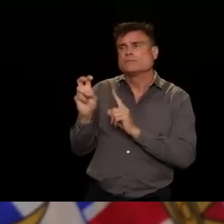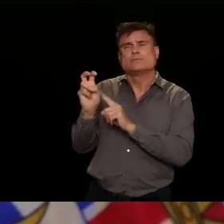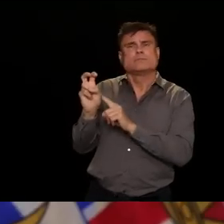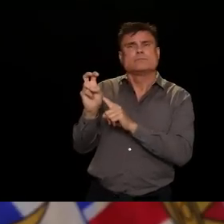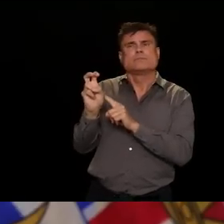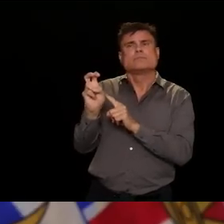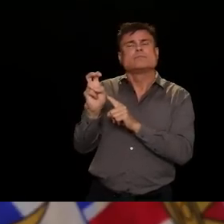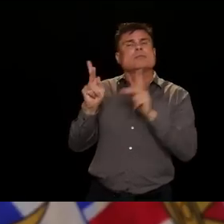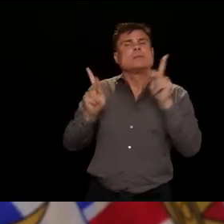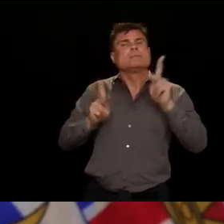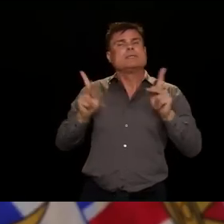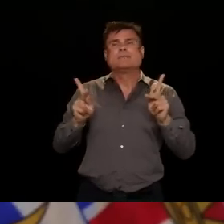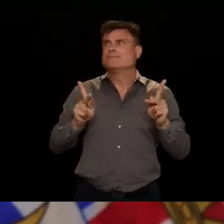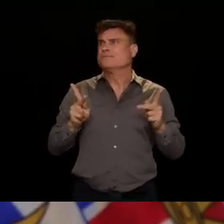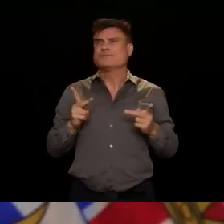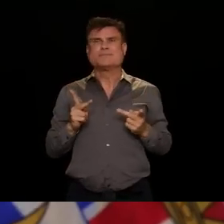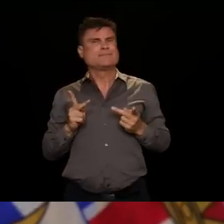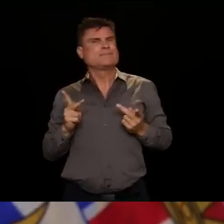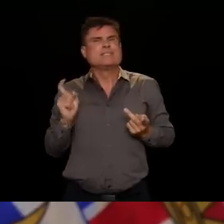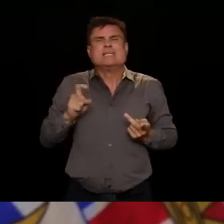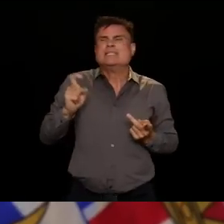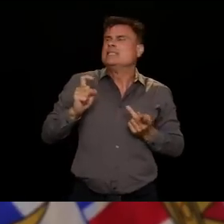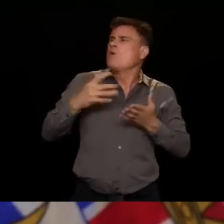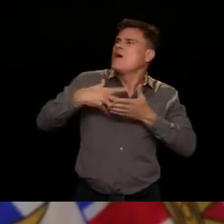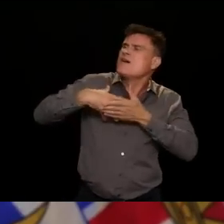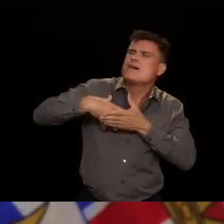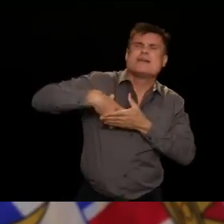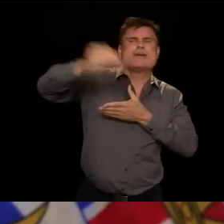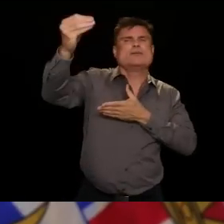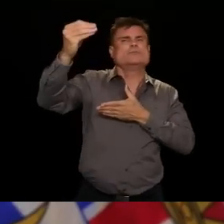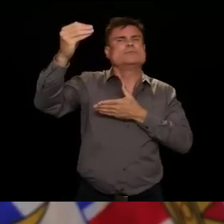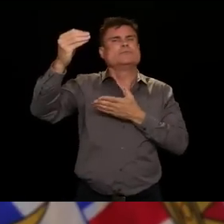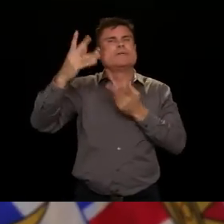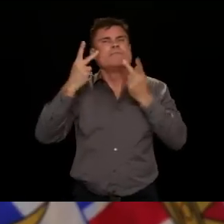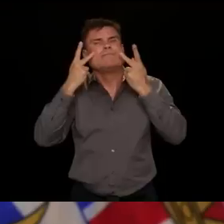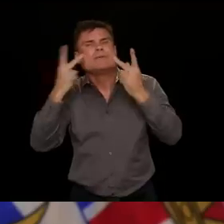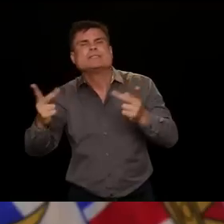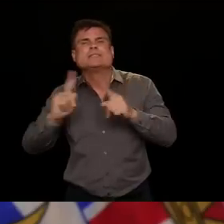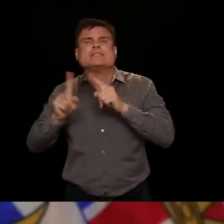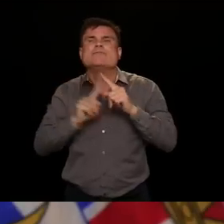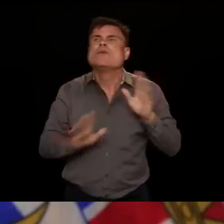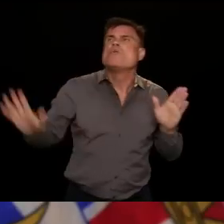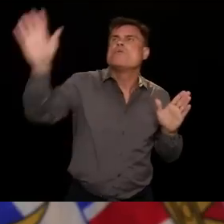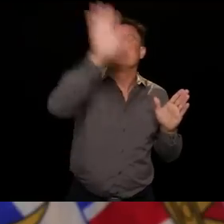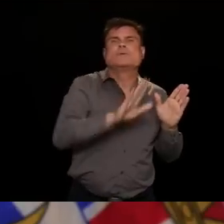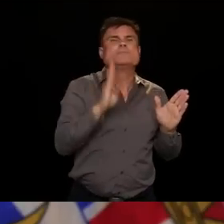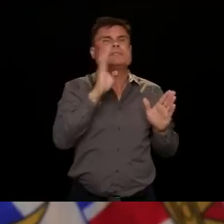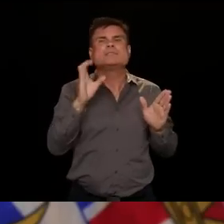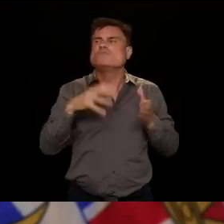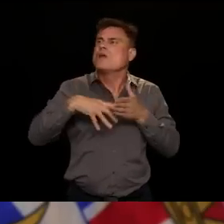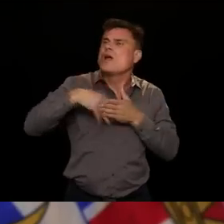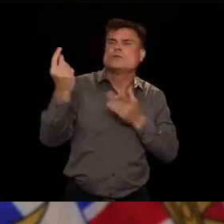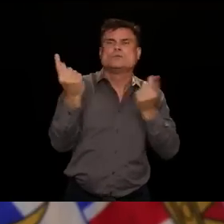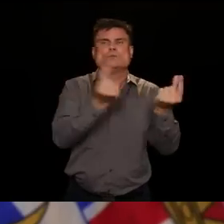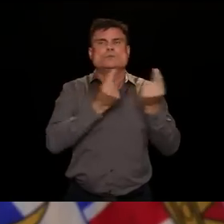It's not about seeing a spike in cases. What we have shown